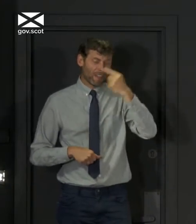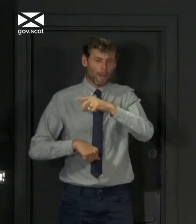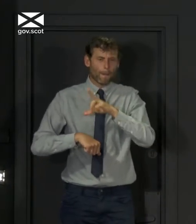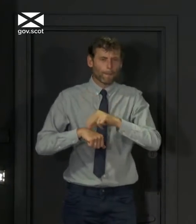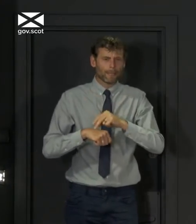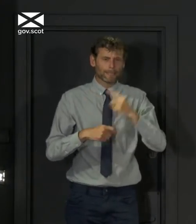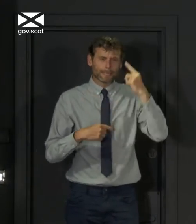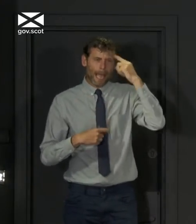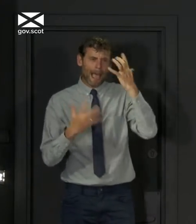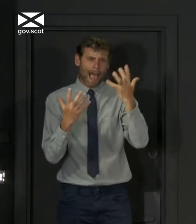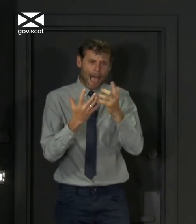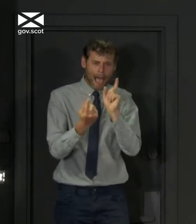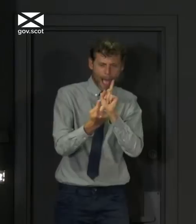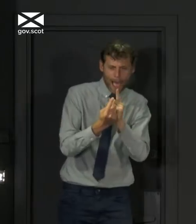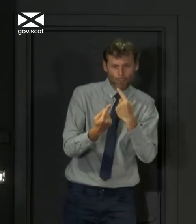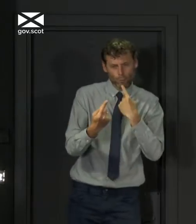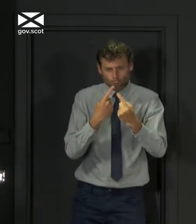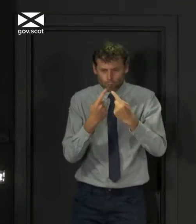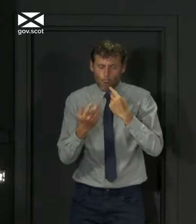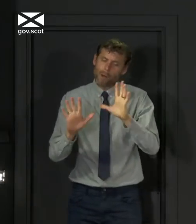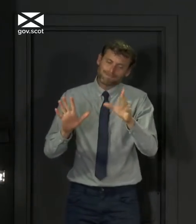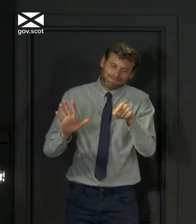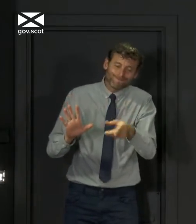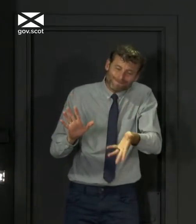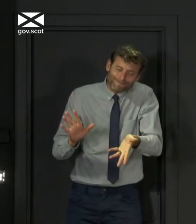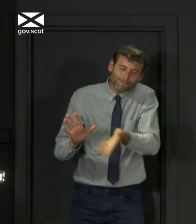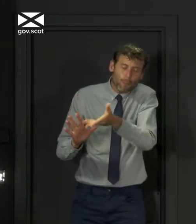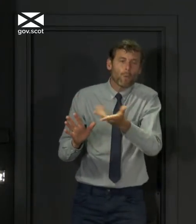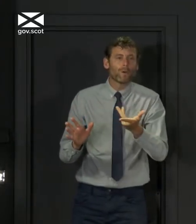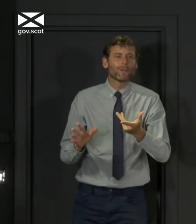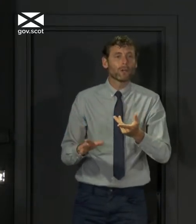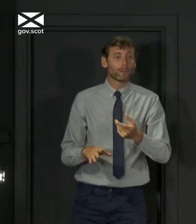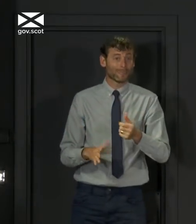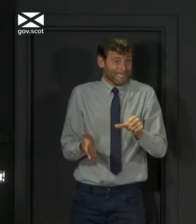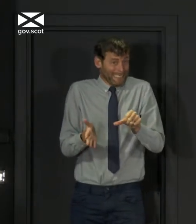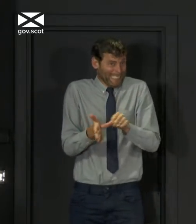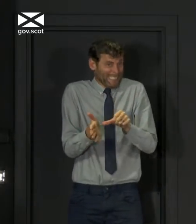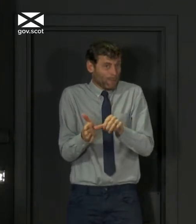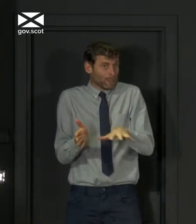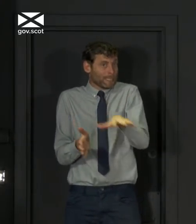and of course peacefully dealt with what might have been a difficult situation in Kelvingrove